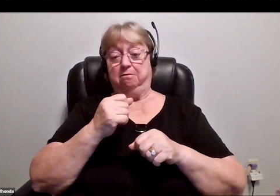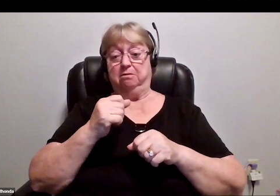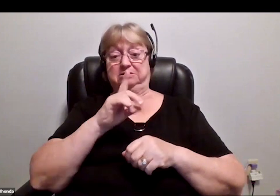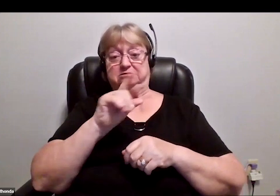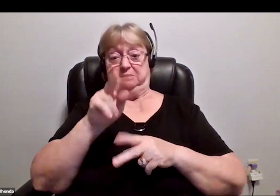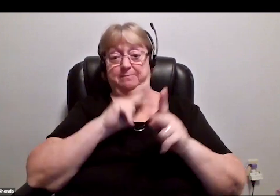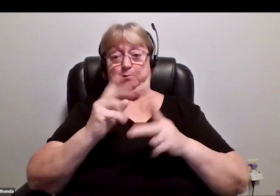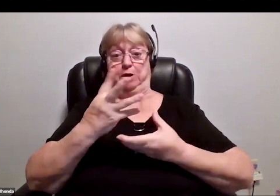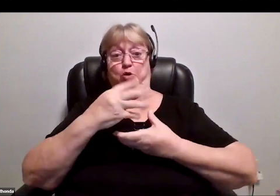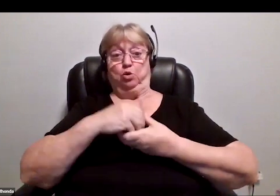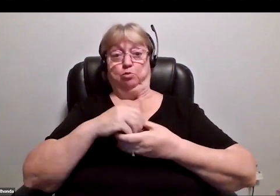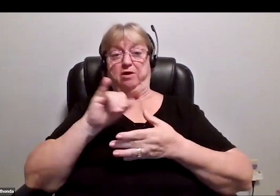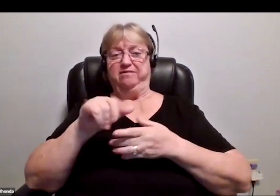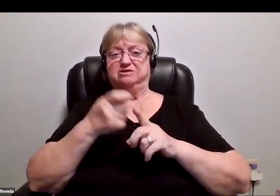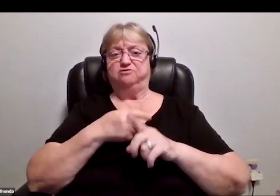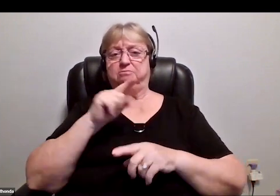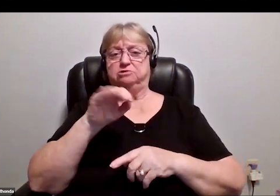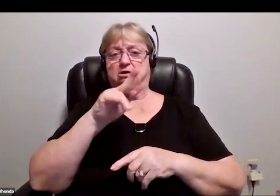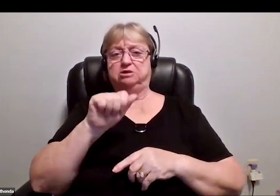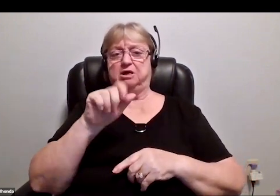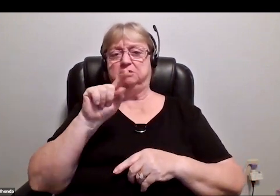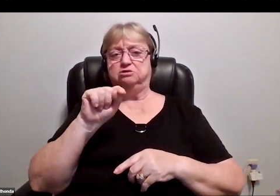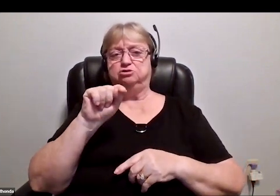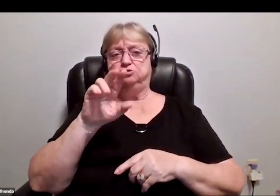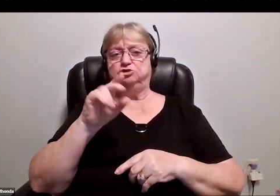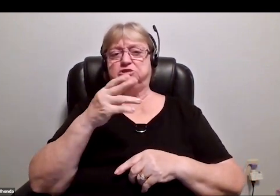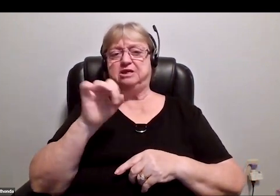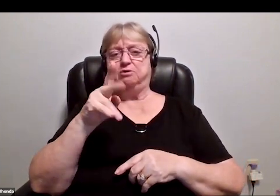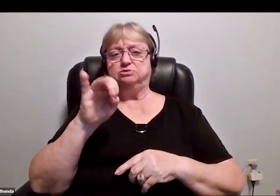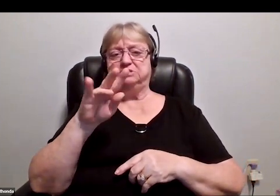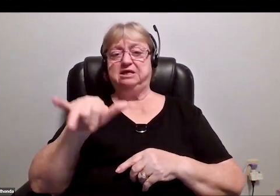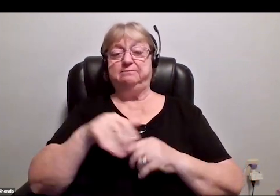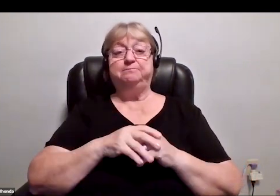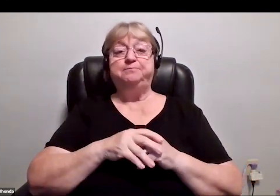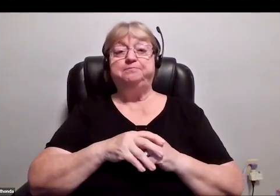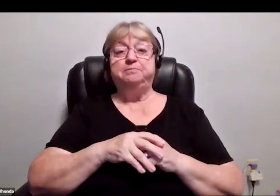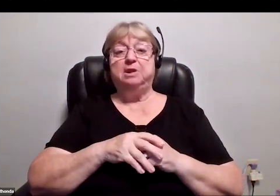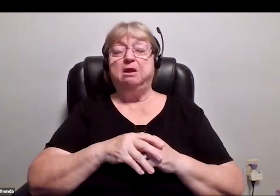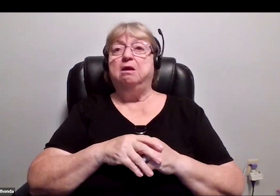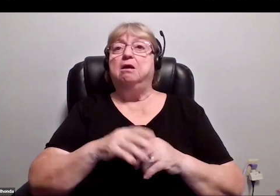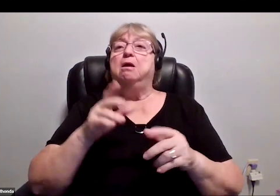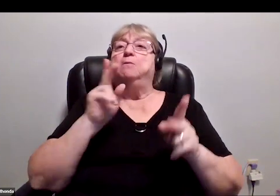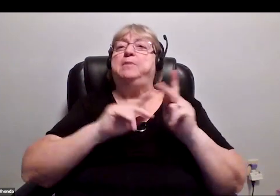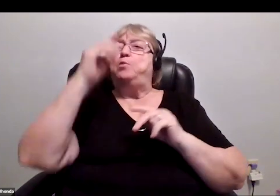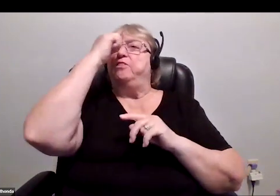This is a term from Tanya Pashkowsky. In being perceived as calling out for help, people think about solutions for us